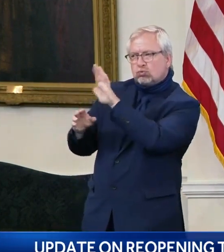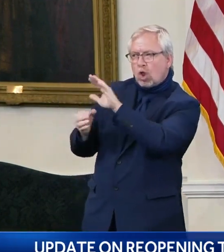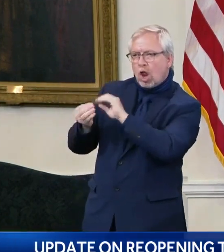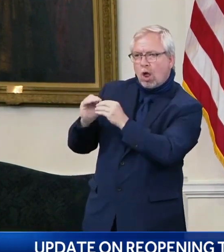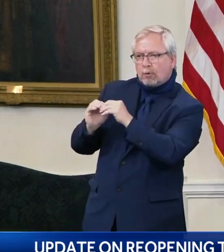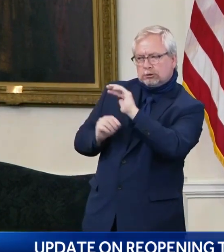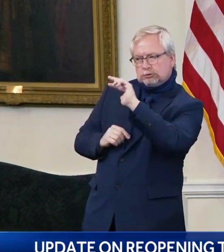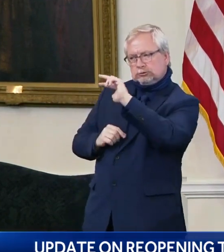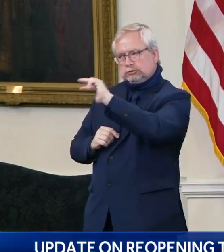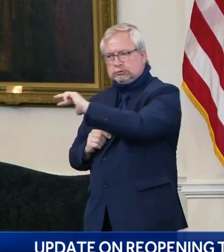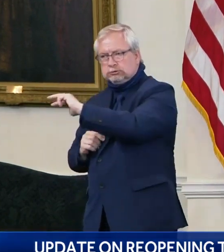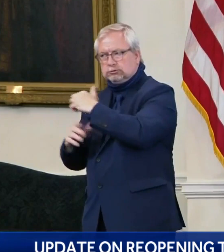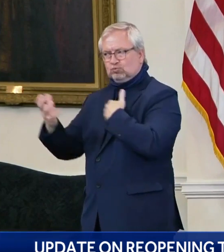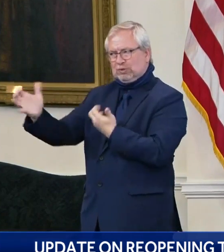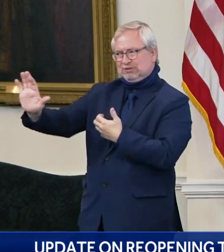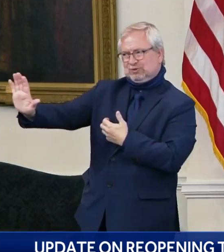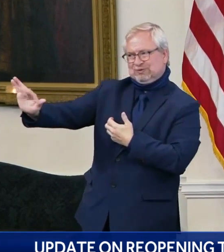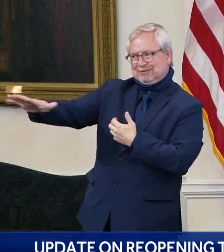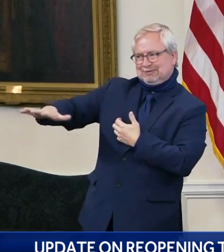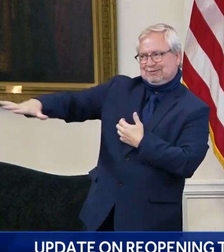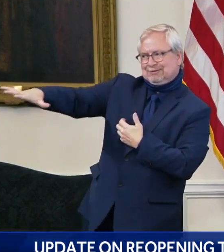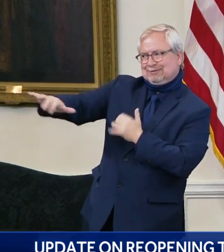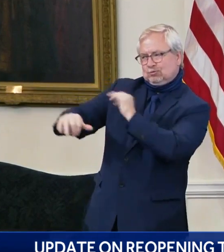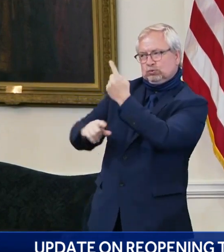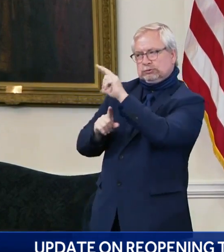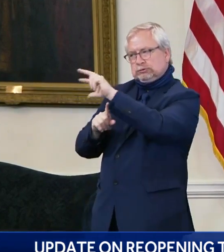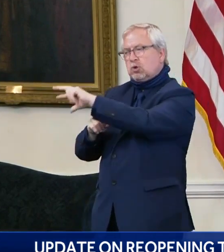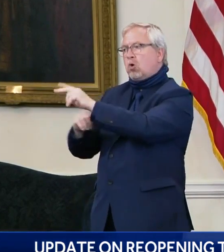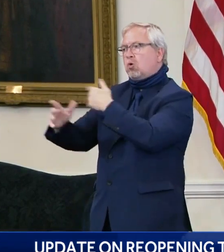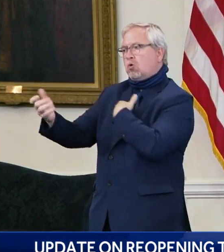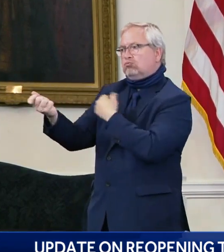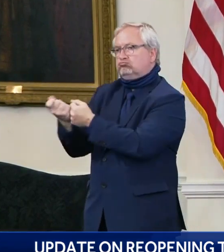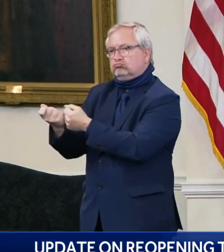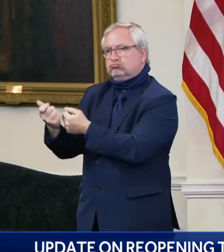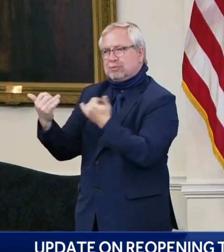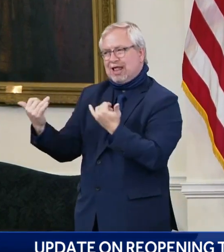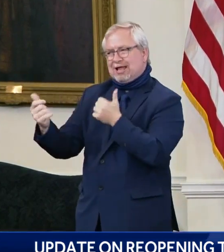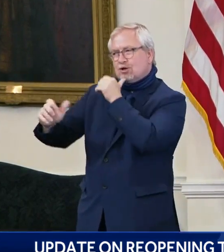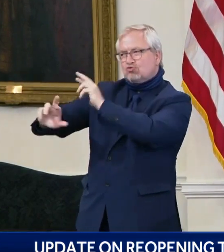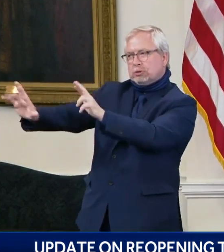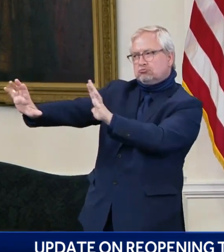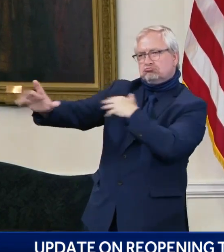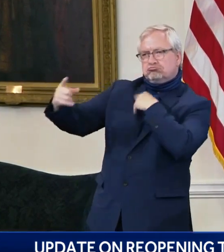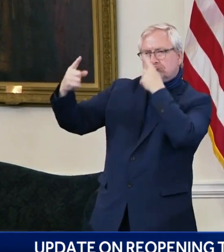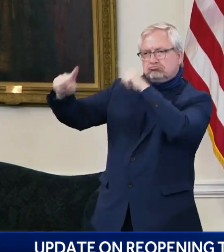WE WILL JOINTLY BE FOLLOWING THE PROGRESS THERE. WE WANT THEM TO GET THEIR NUMBERS DOWN.